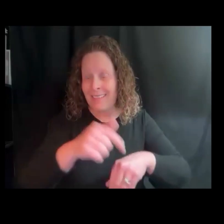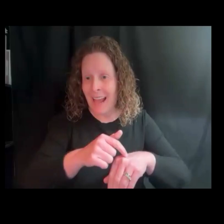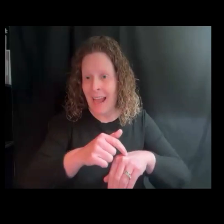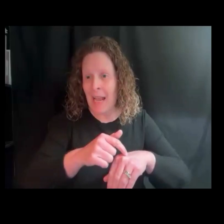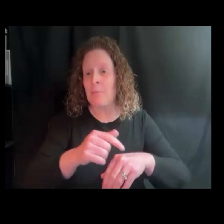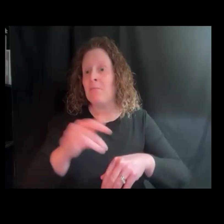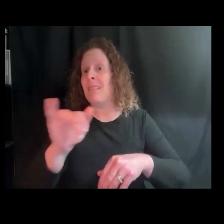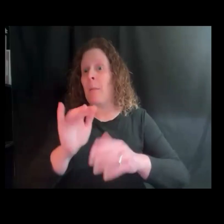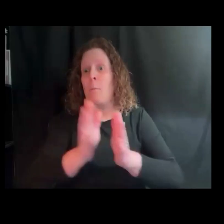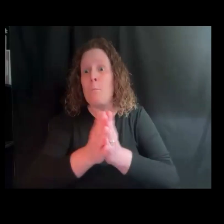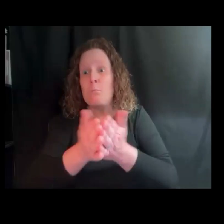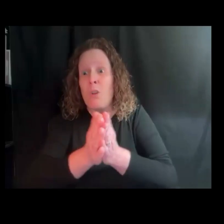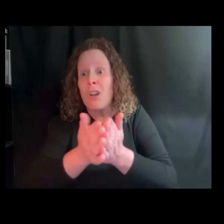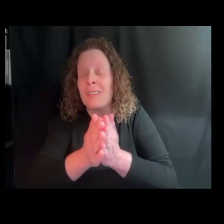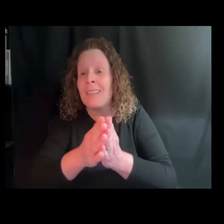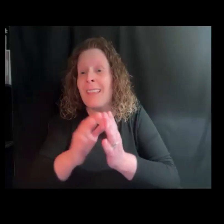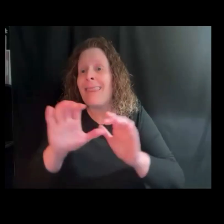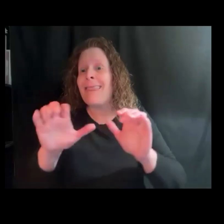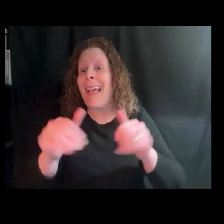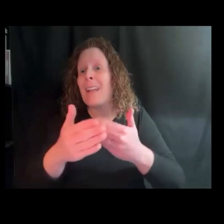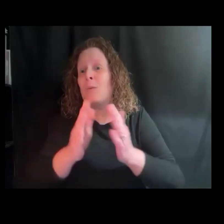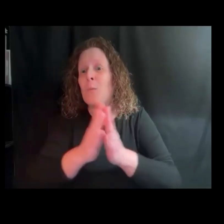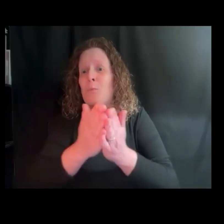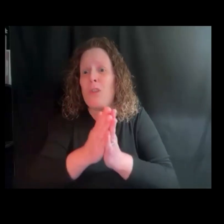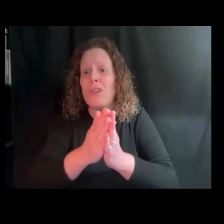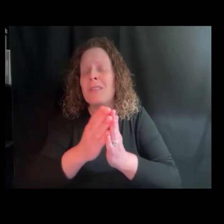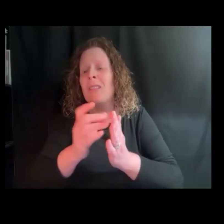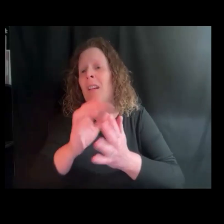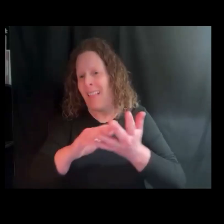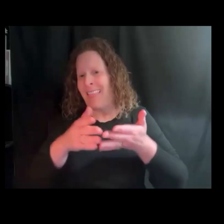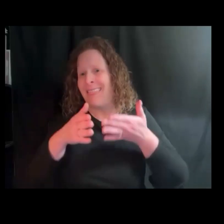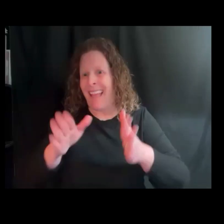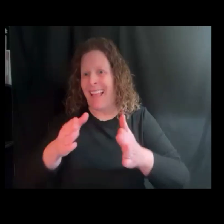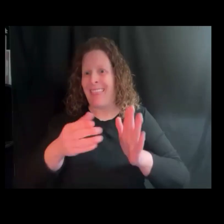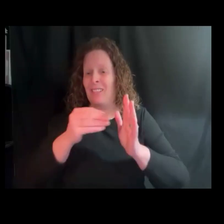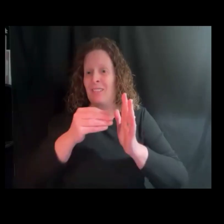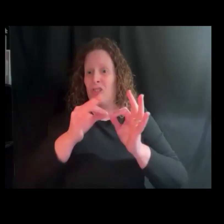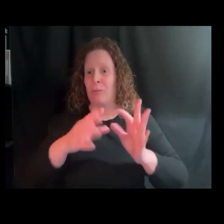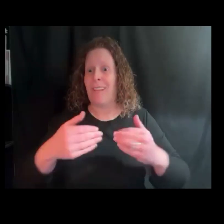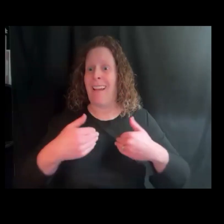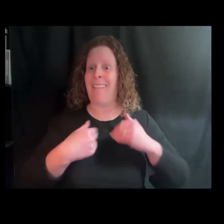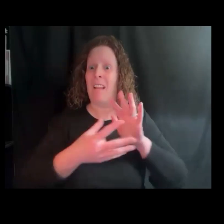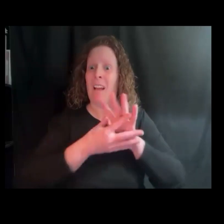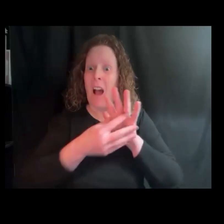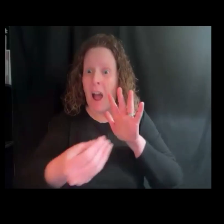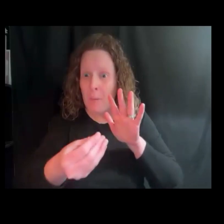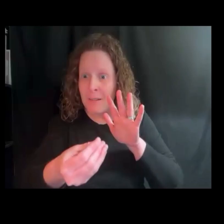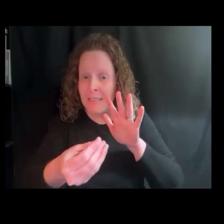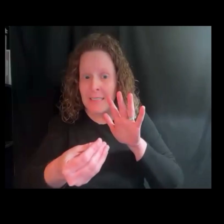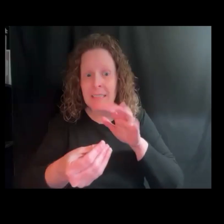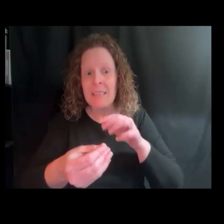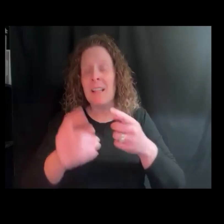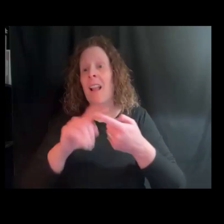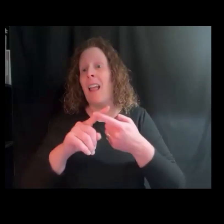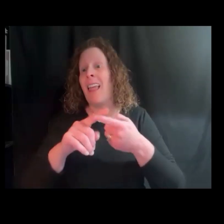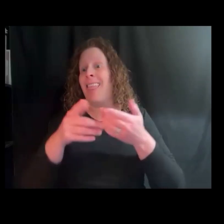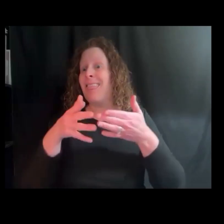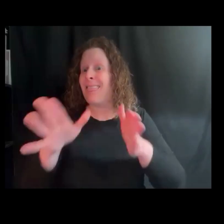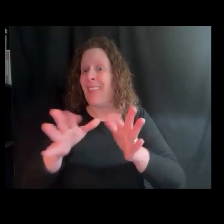that interpreters know ahead of time what book we're gonna be using the introduction to the book. The interpreters should make sure they have a